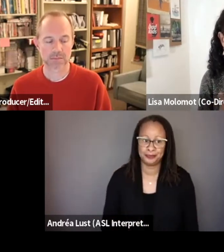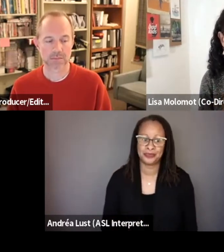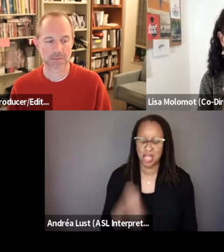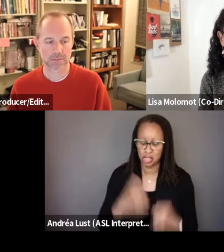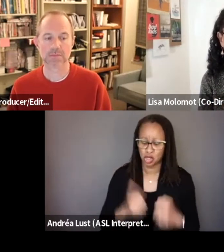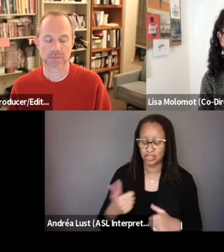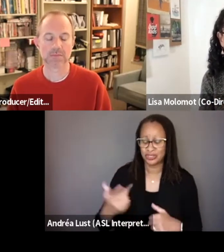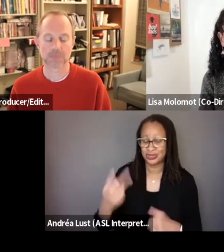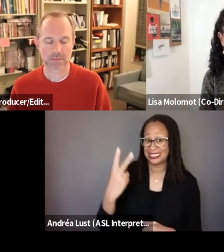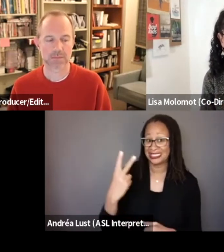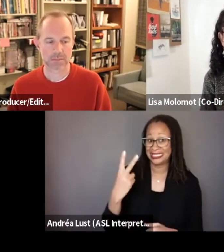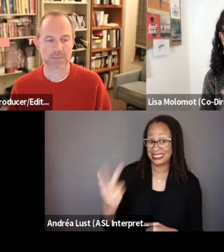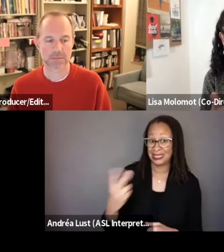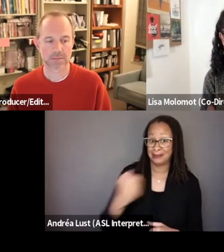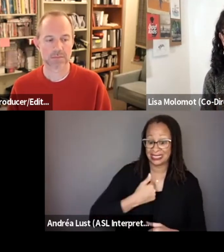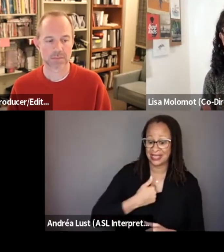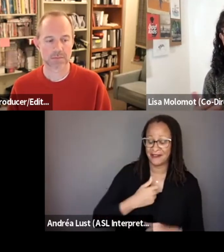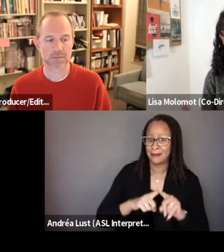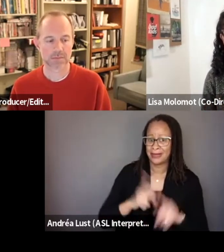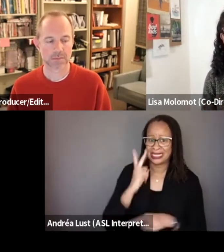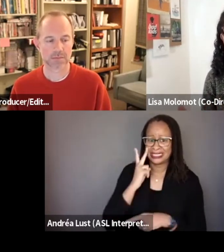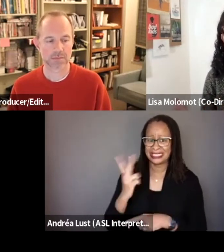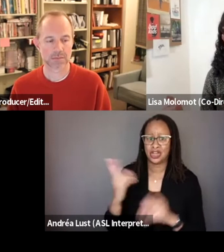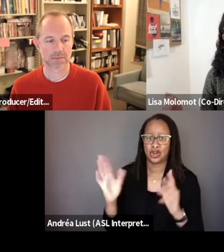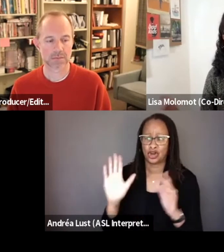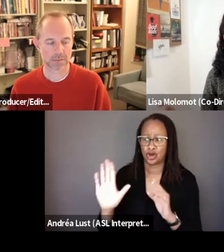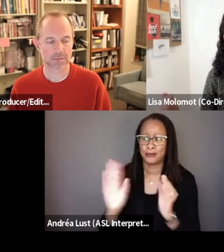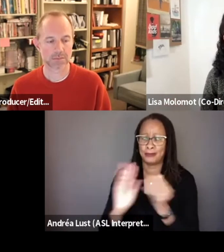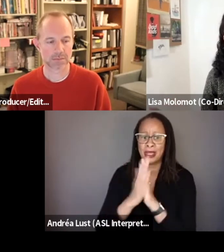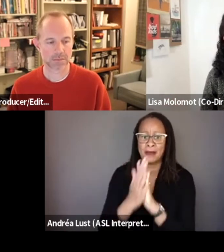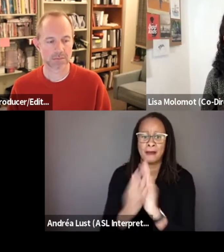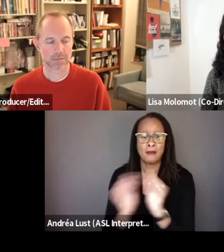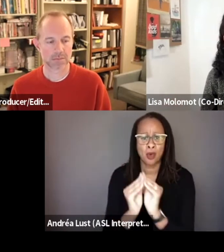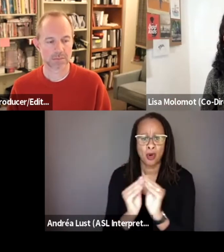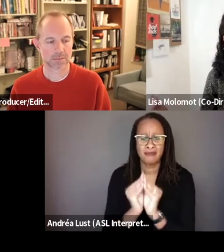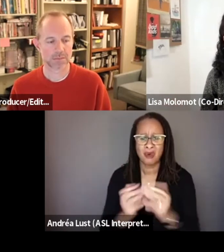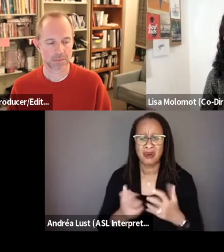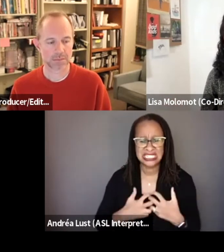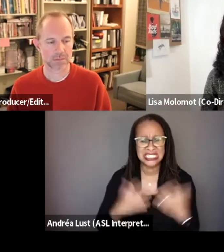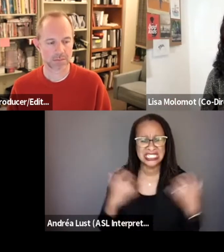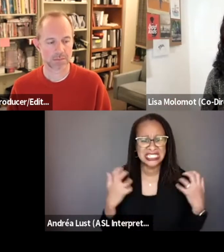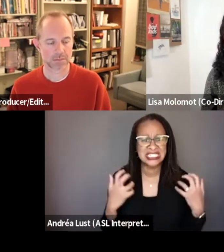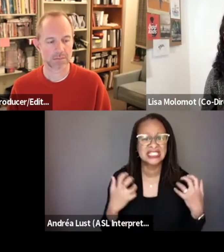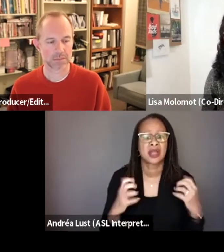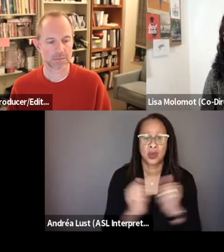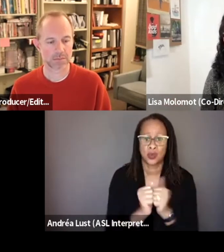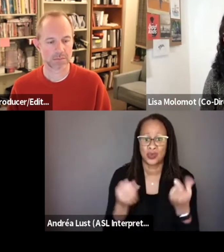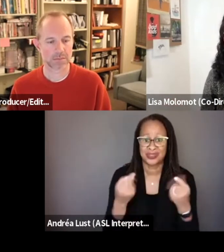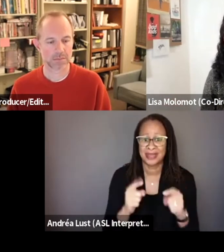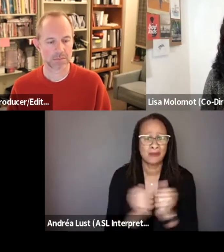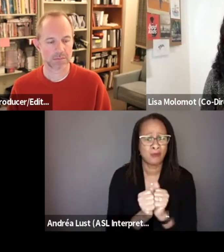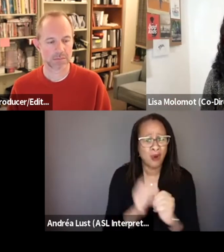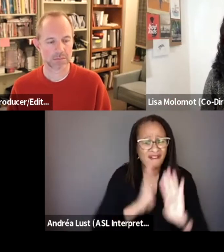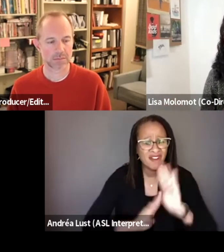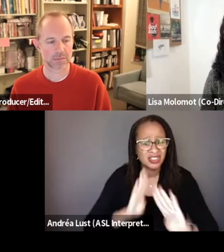but I could see her become more and more angry with what's going on, and more frustrated with the situation.